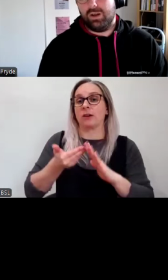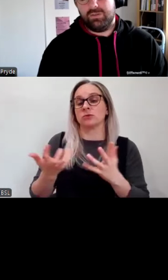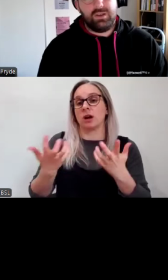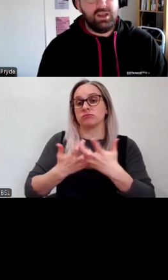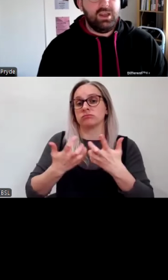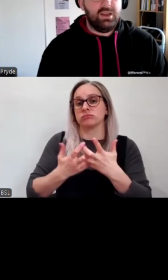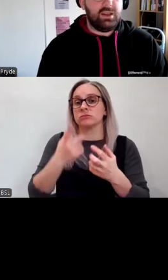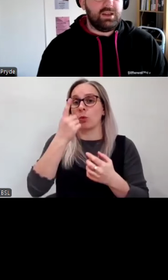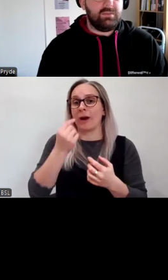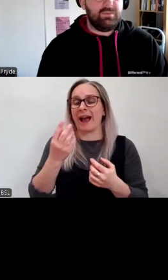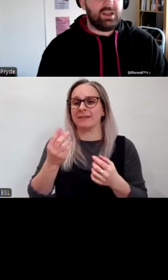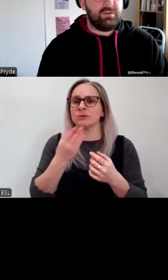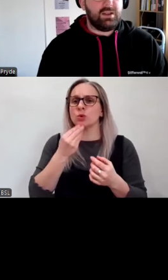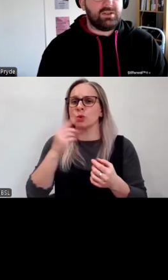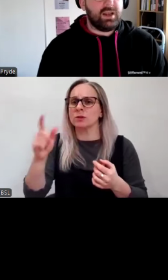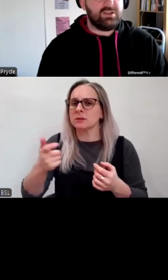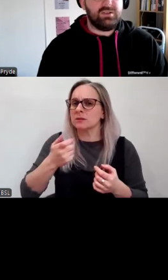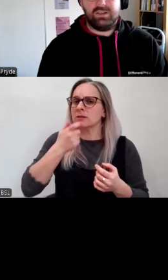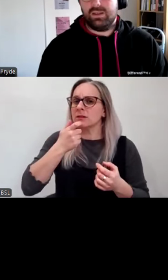and puff interactions.